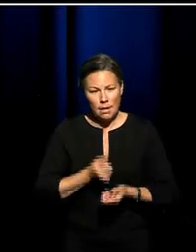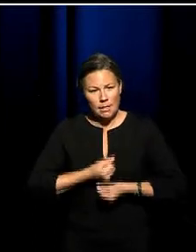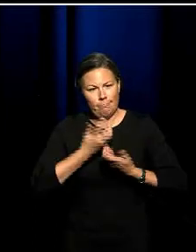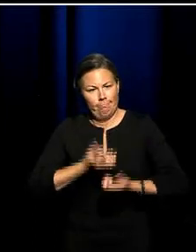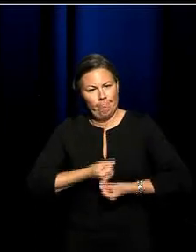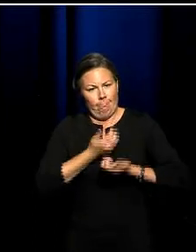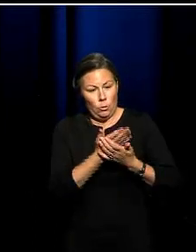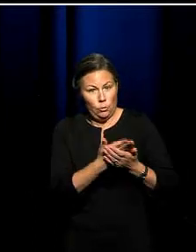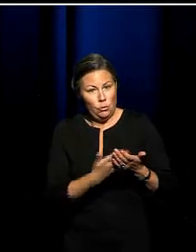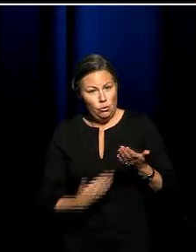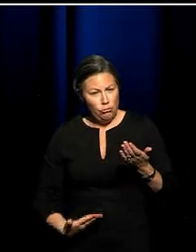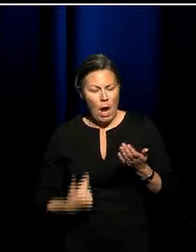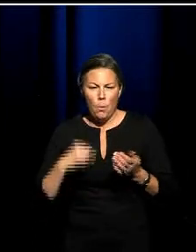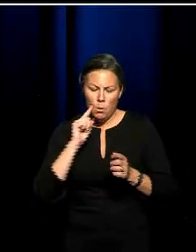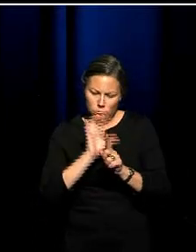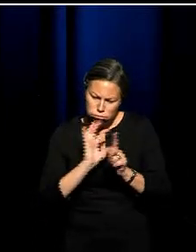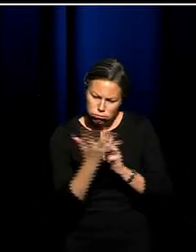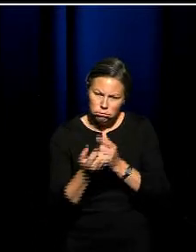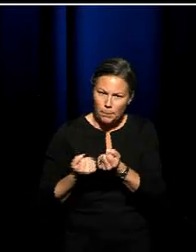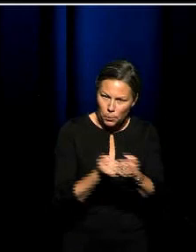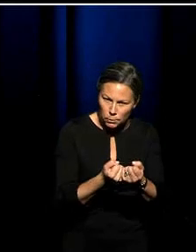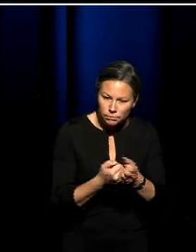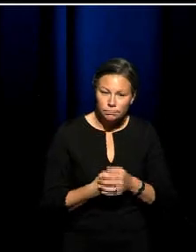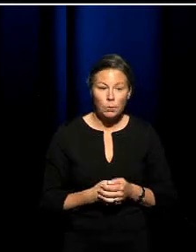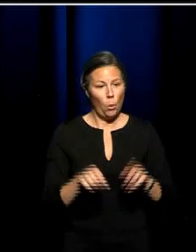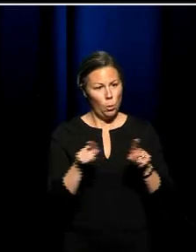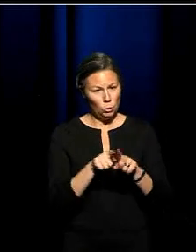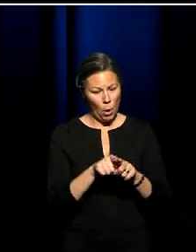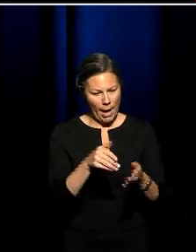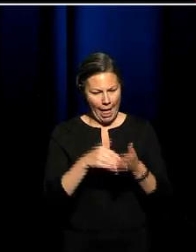support and assistance. Secondly to expose, as our Terms of Reference require,